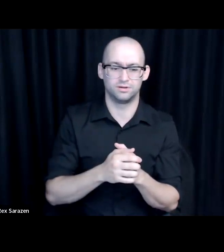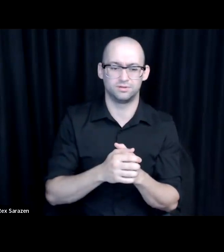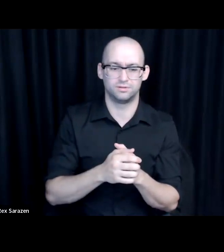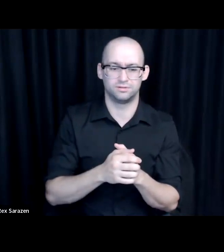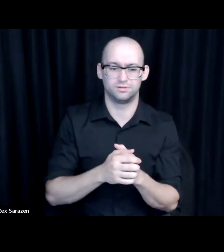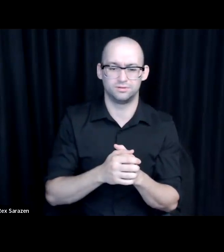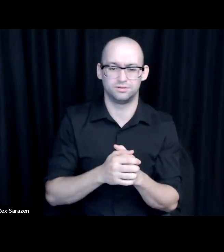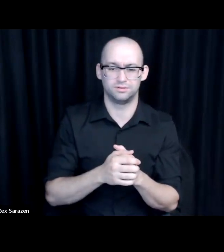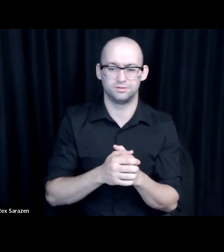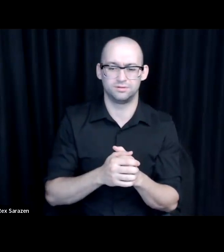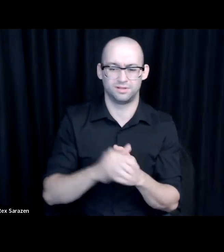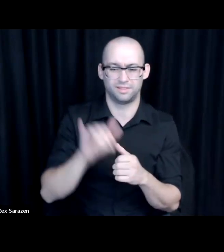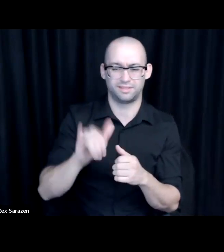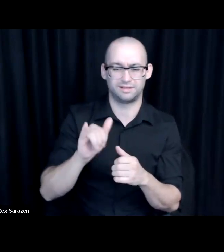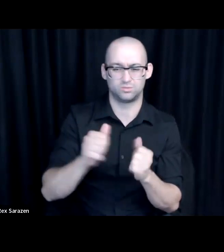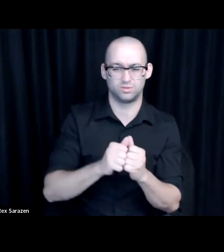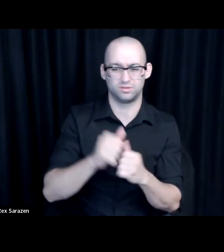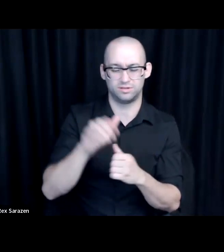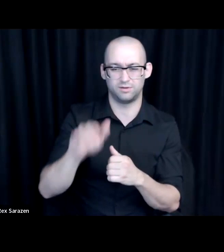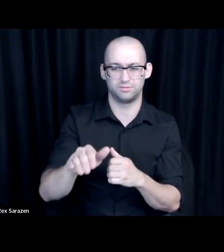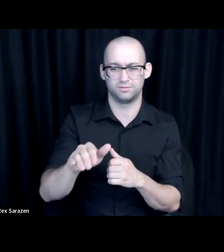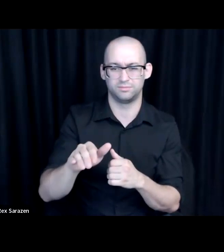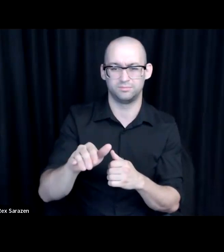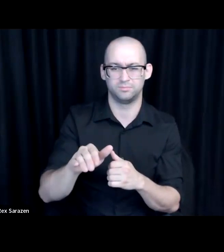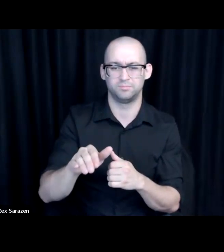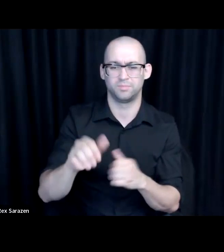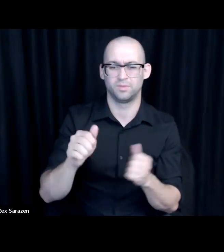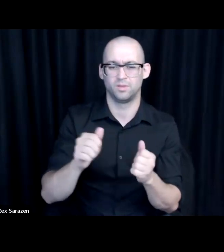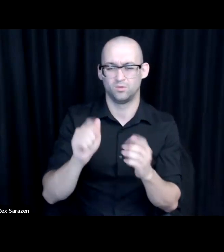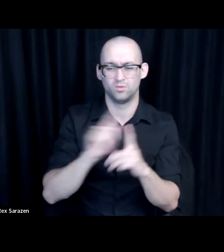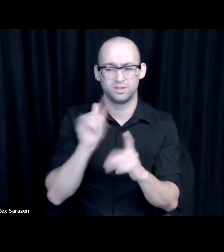that are at your fingertips with Internet. So you know, really important for enhancing